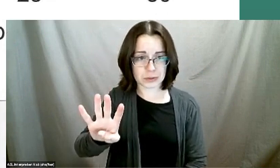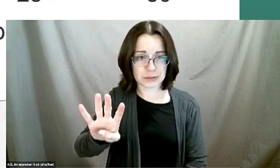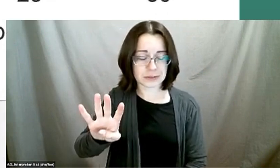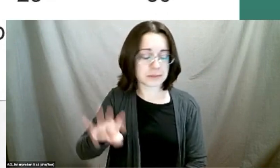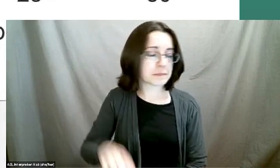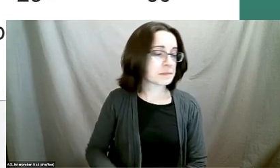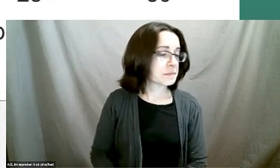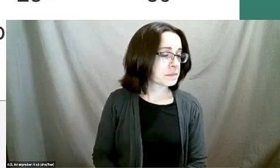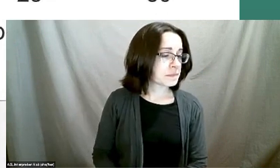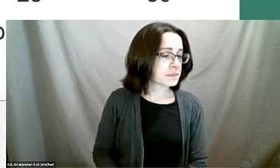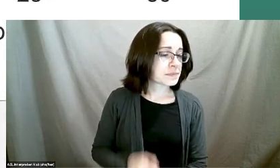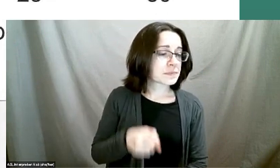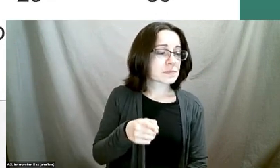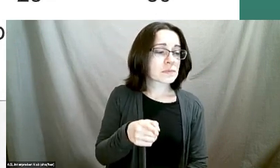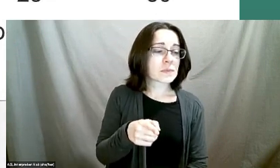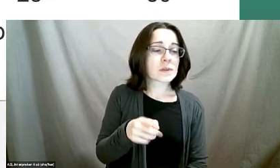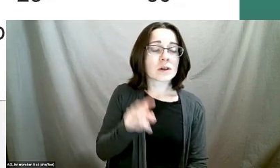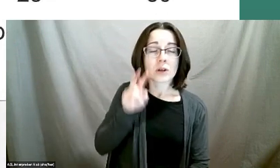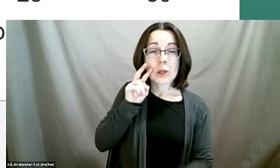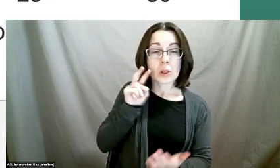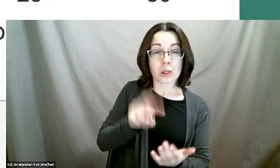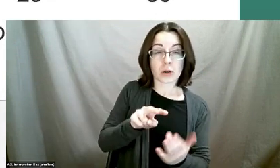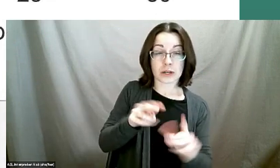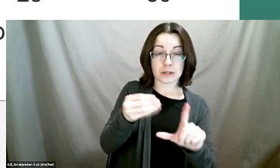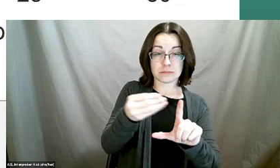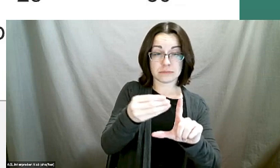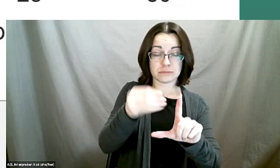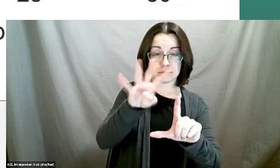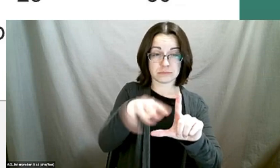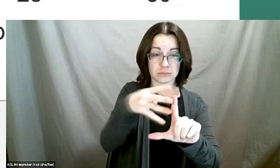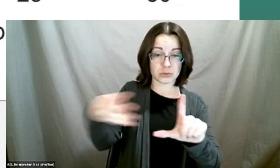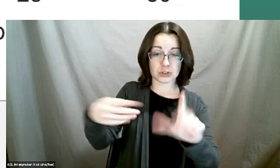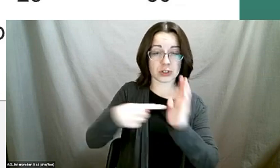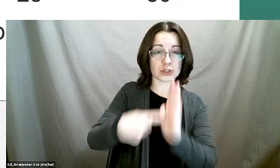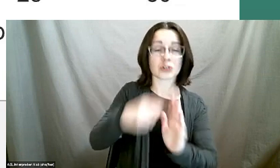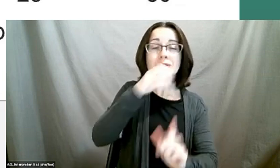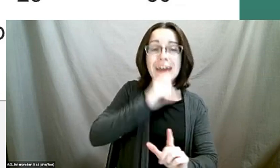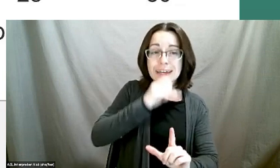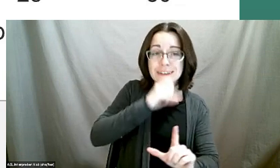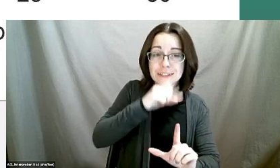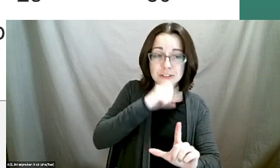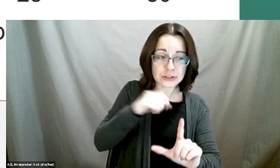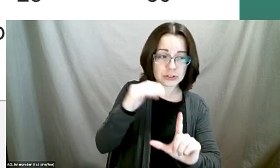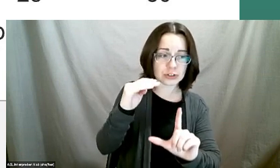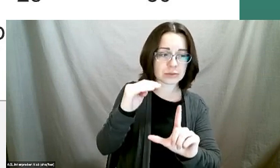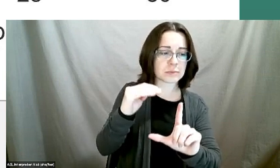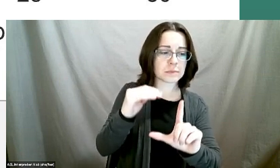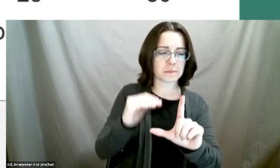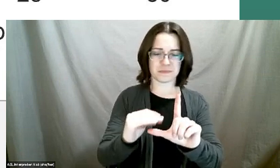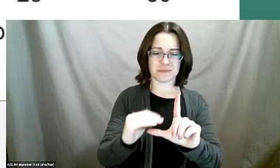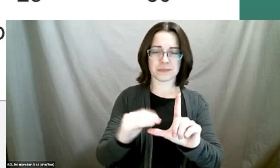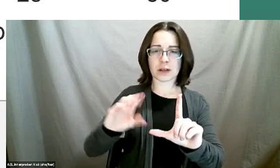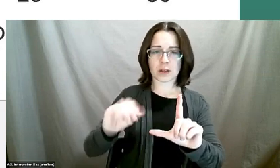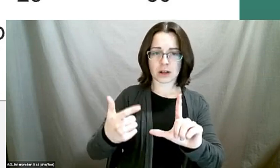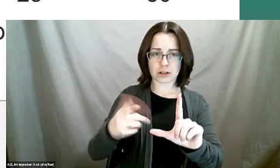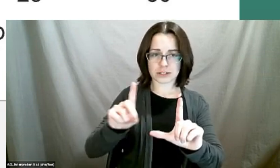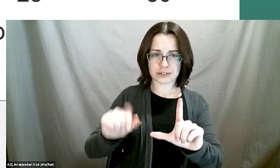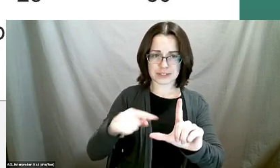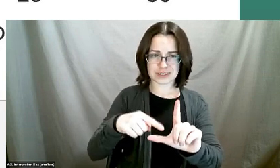these patients experienced sterilization, those with cognitive disabilities were much younger than those without